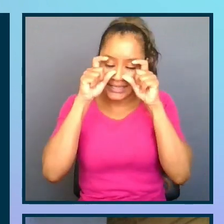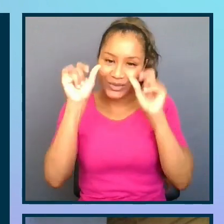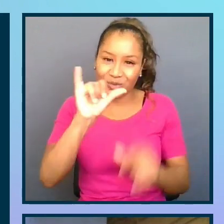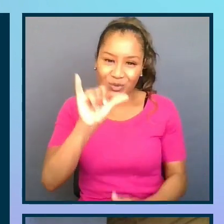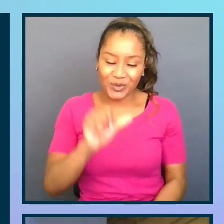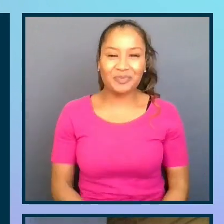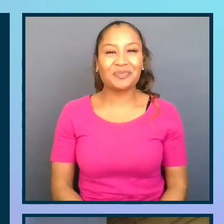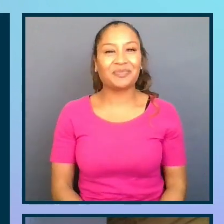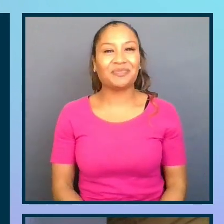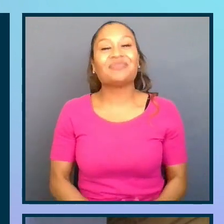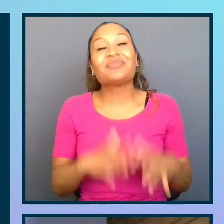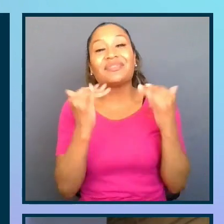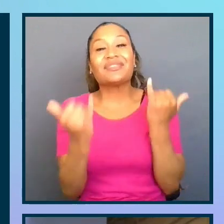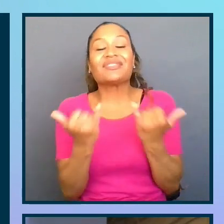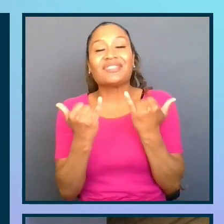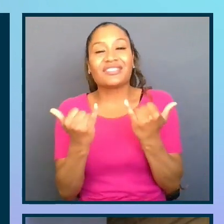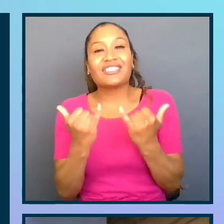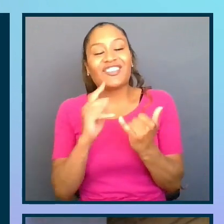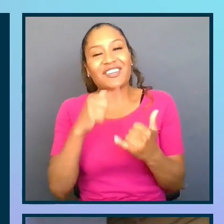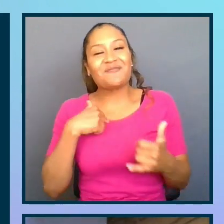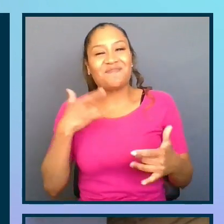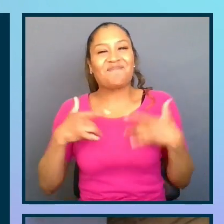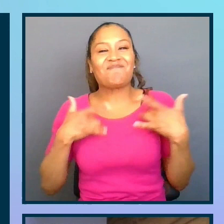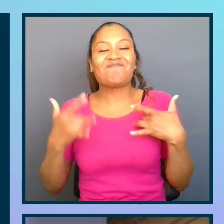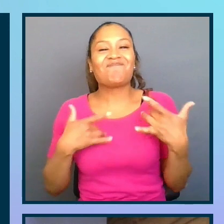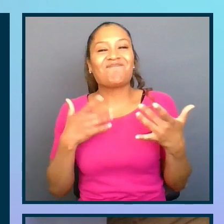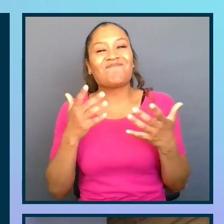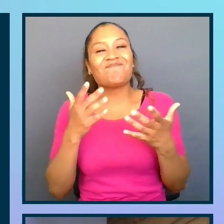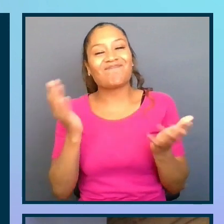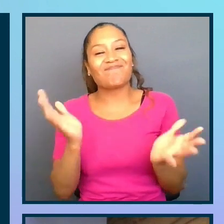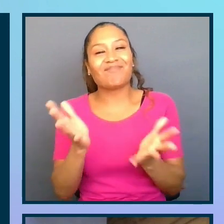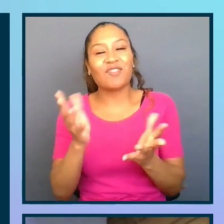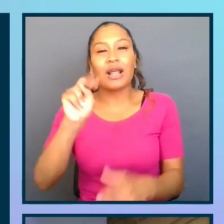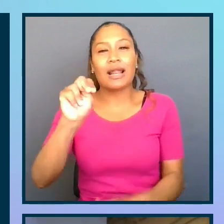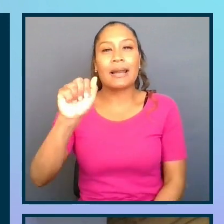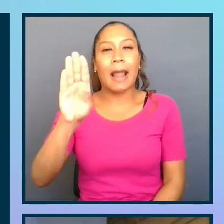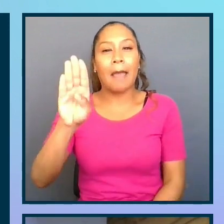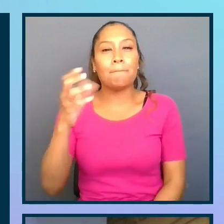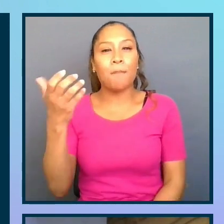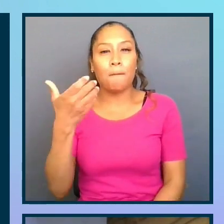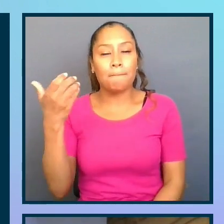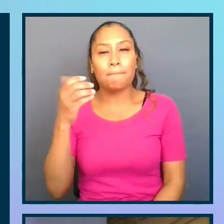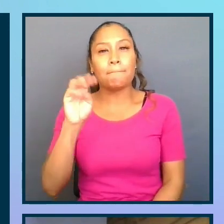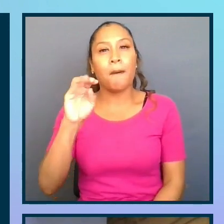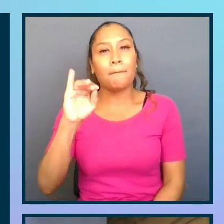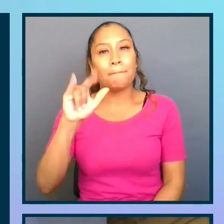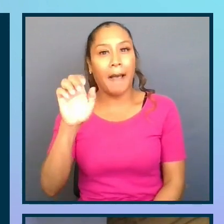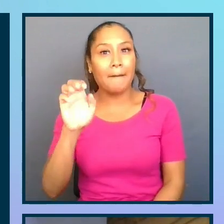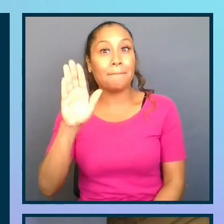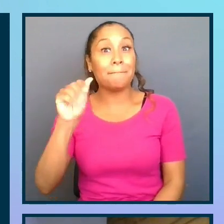And today I'm really please to talk to you about the NAB Mobile Banking app and show you how we've embedded accessibility